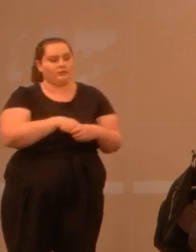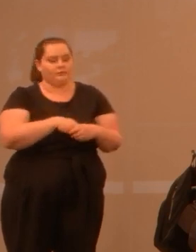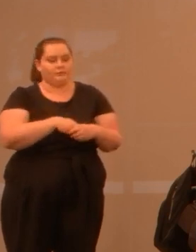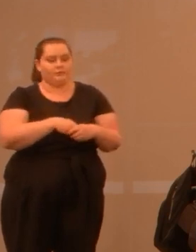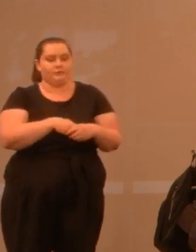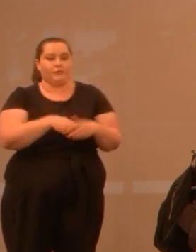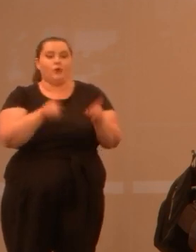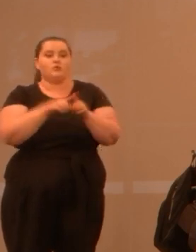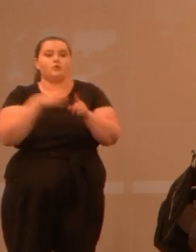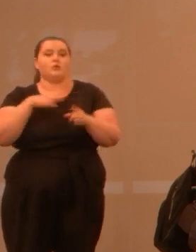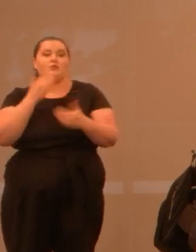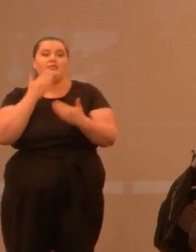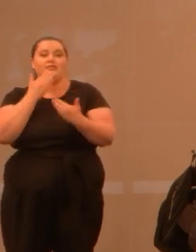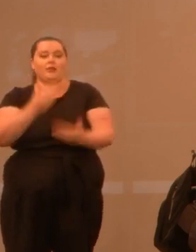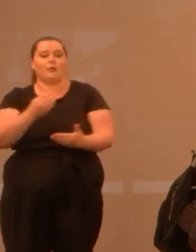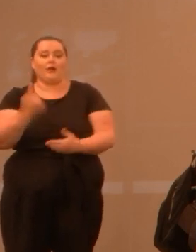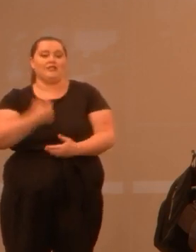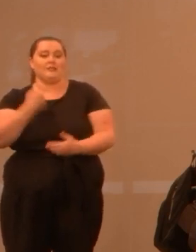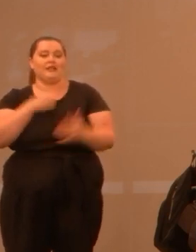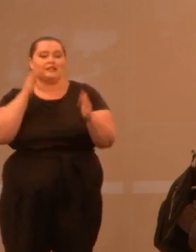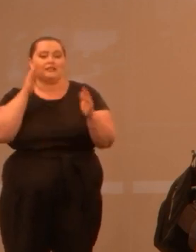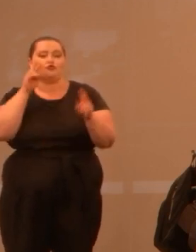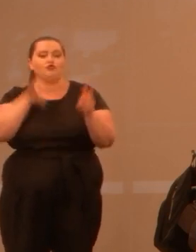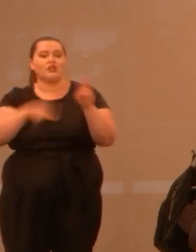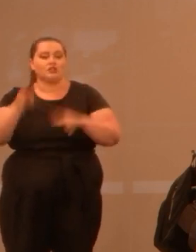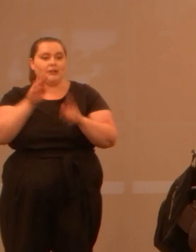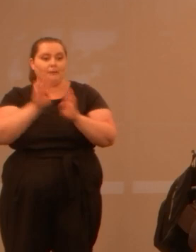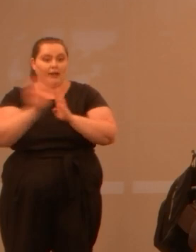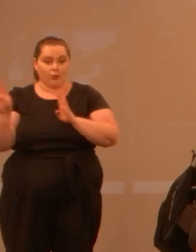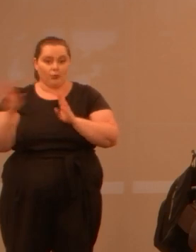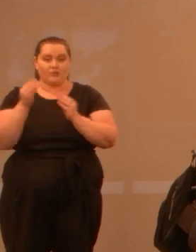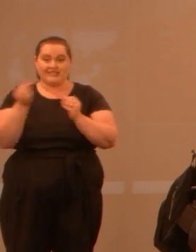many of which are here tonight, some have flown over to be here tonight.